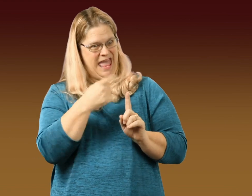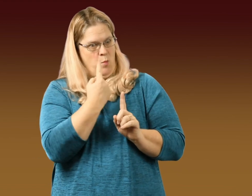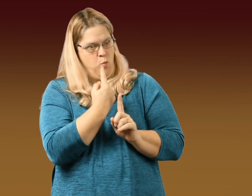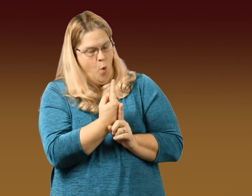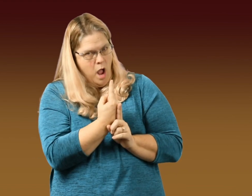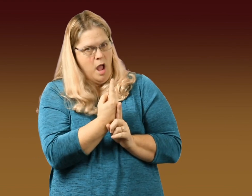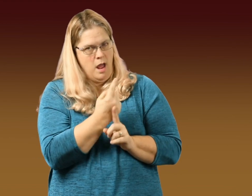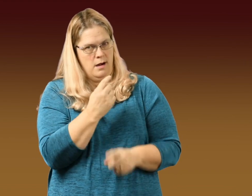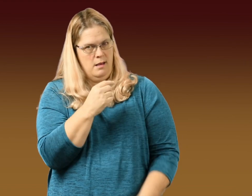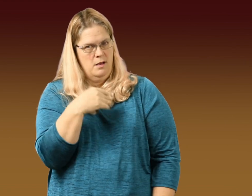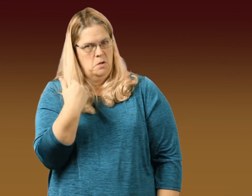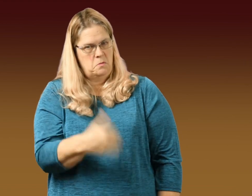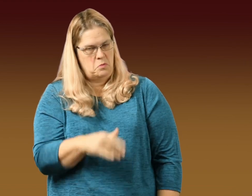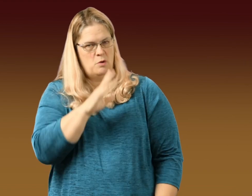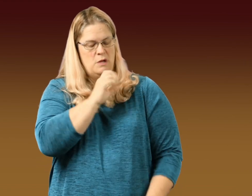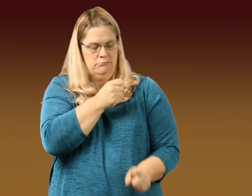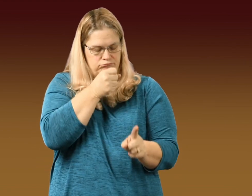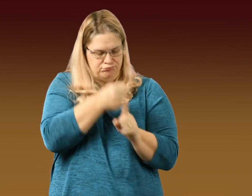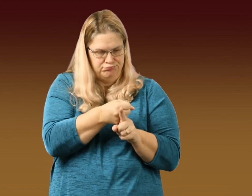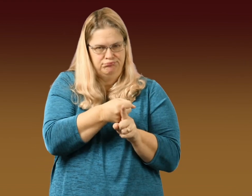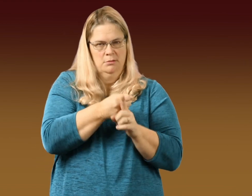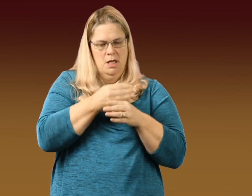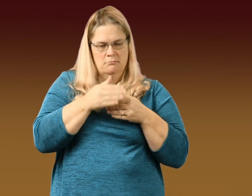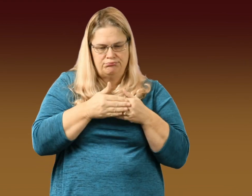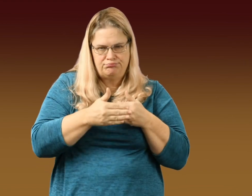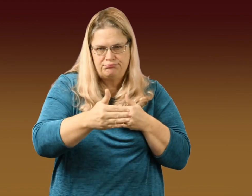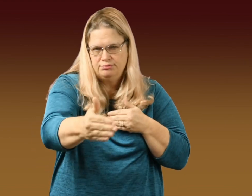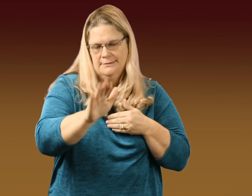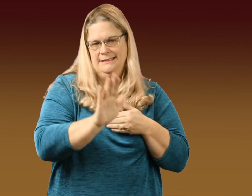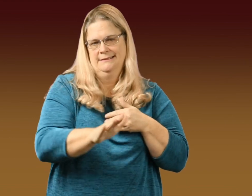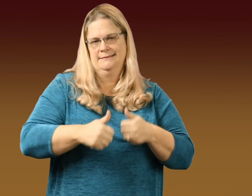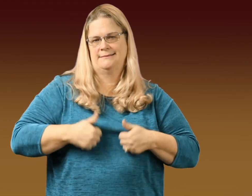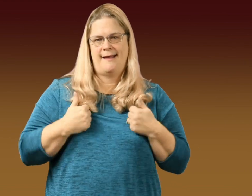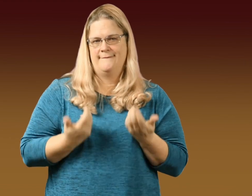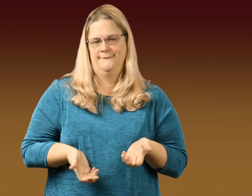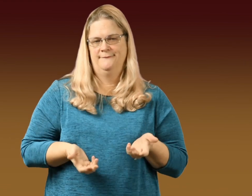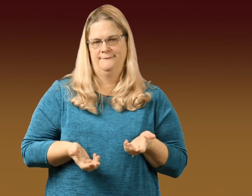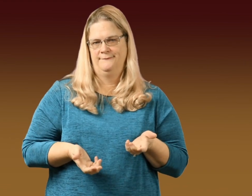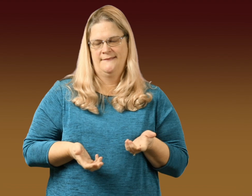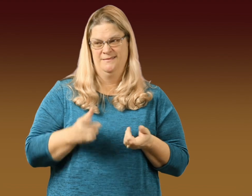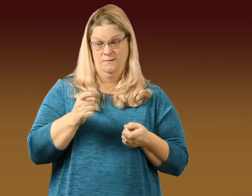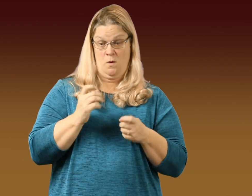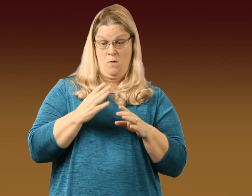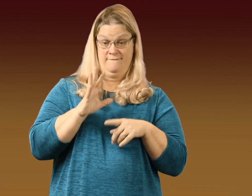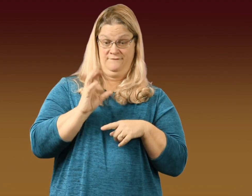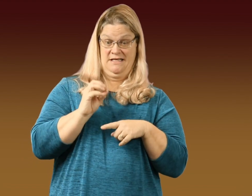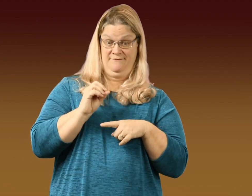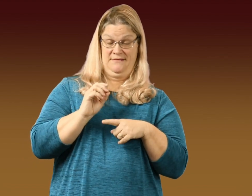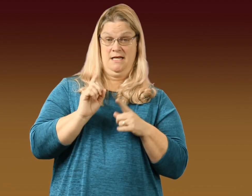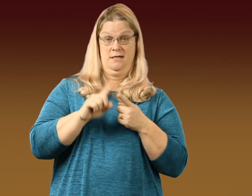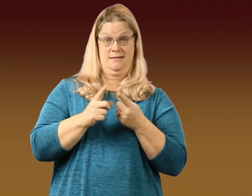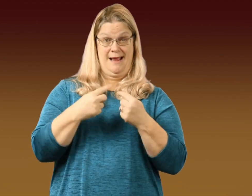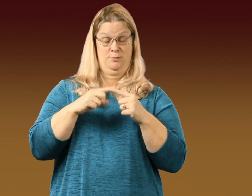that pretty much the only thing he truly experienced was language deprivation. However, that had a massive impact on his entire life.